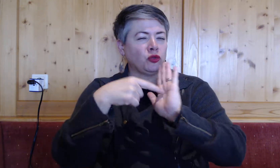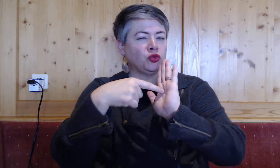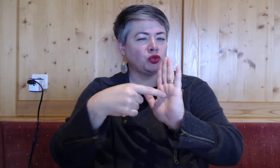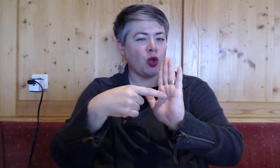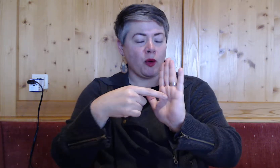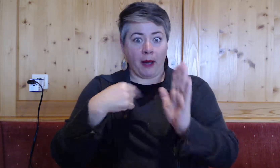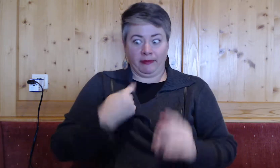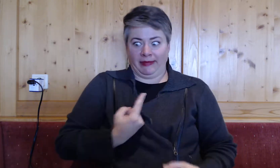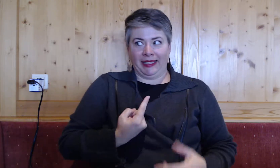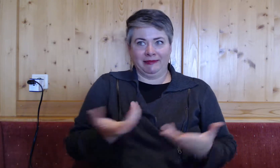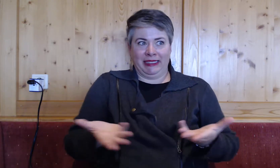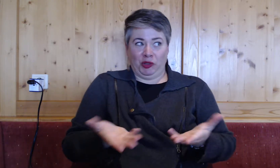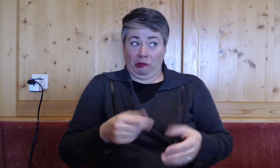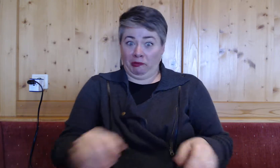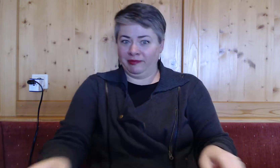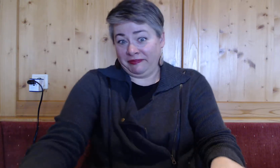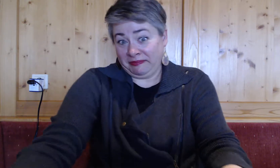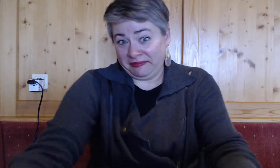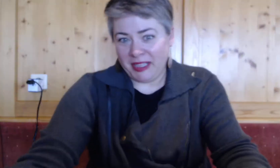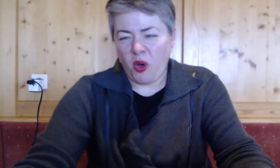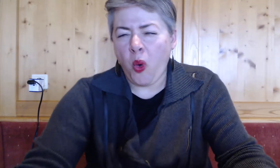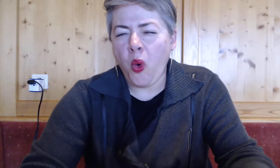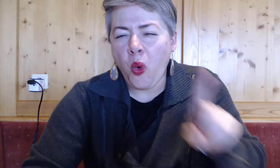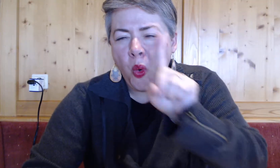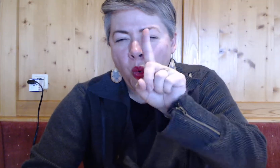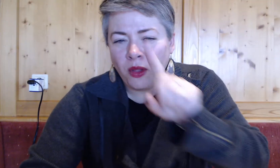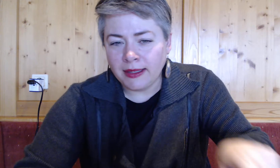It's early and I'm the only one here.